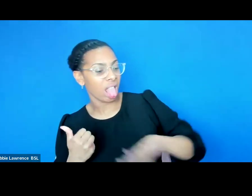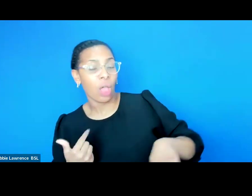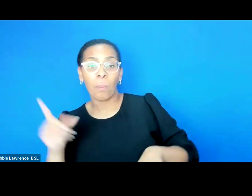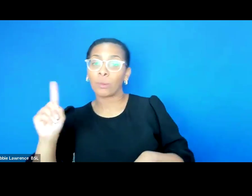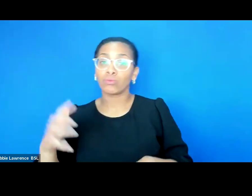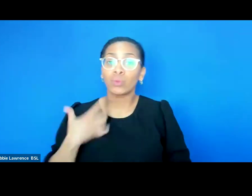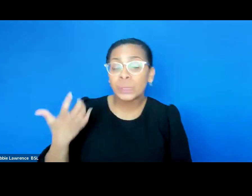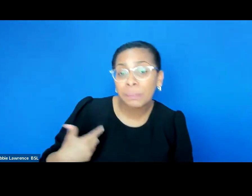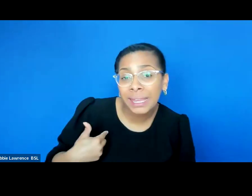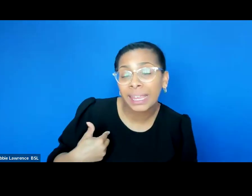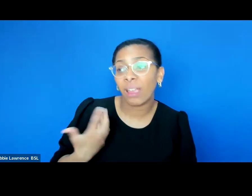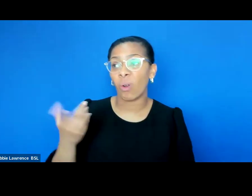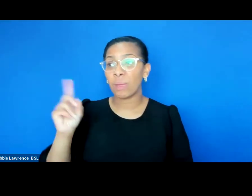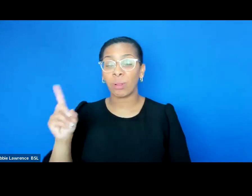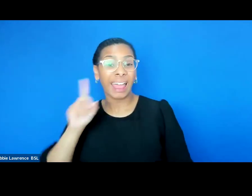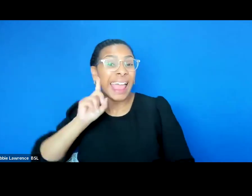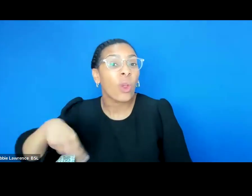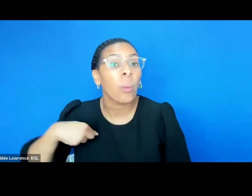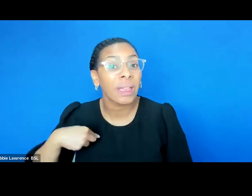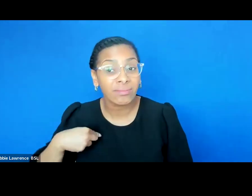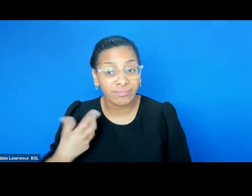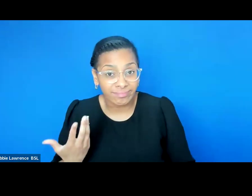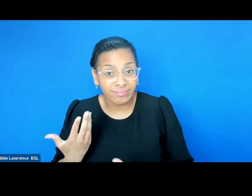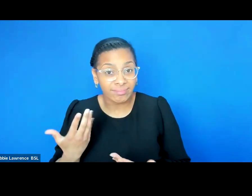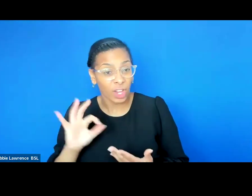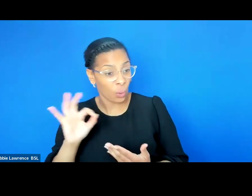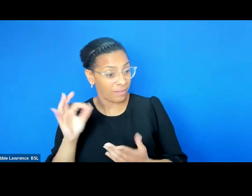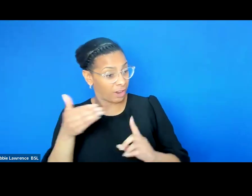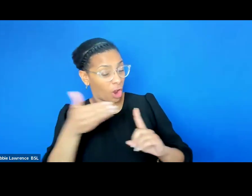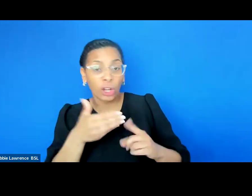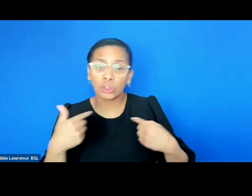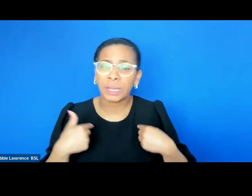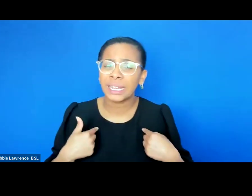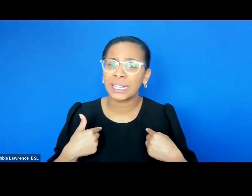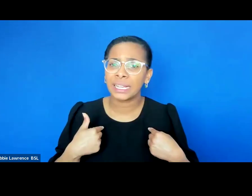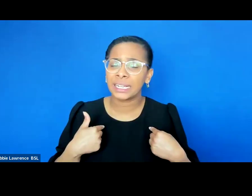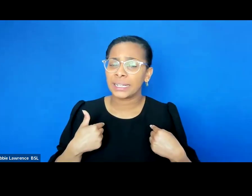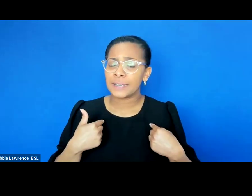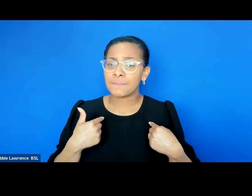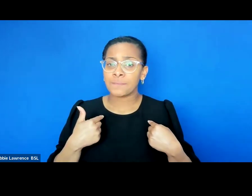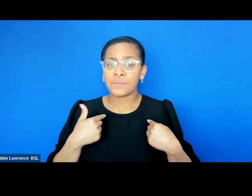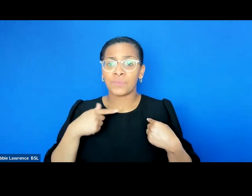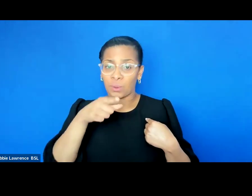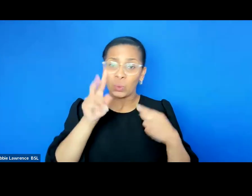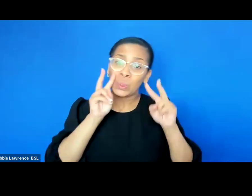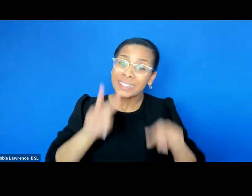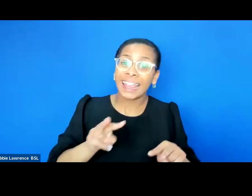or they completely ignore me and don't even acknowledge my presence. And it doesn't reflect the